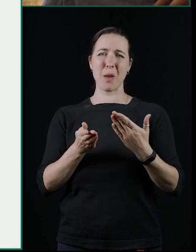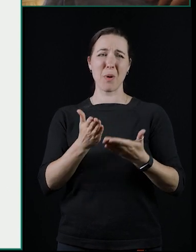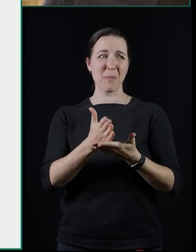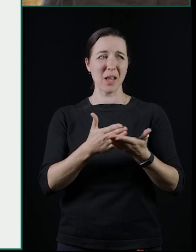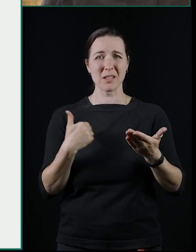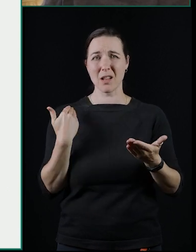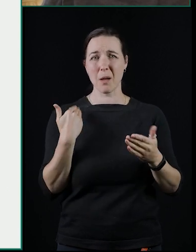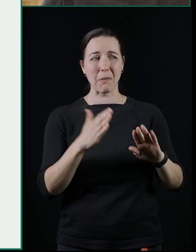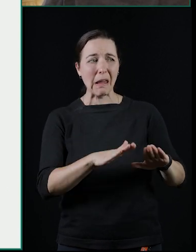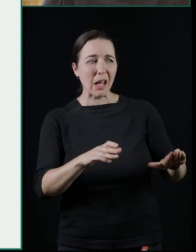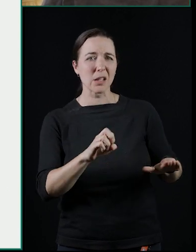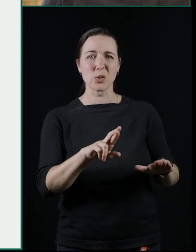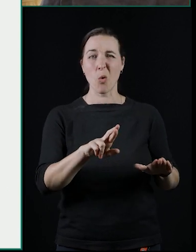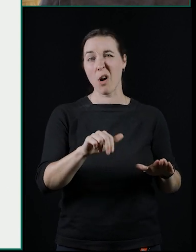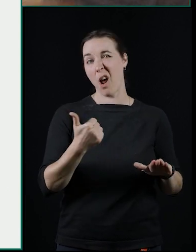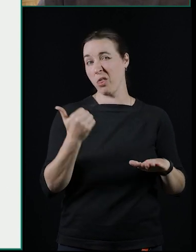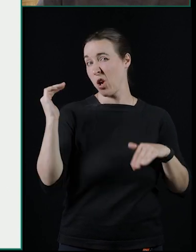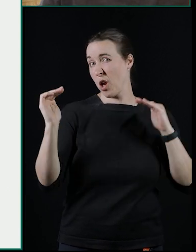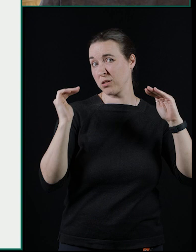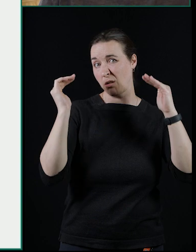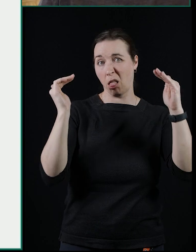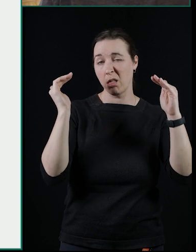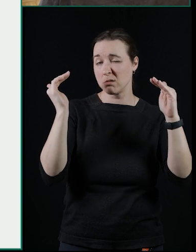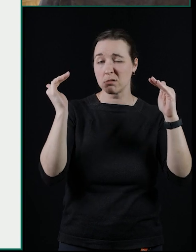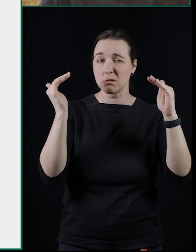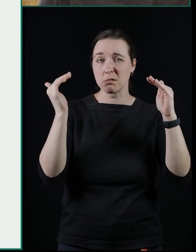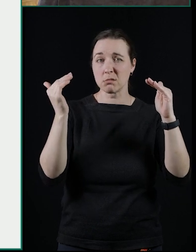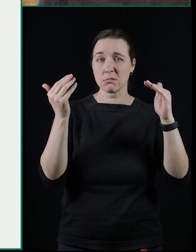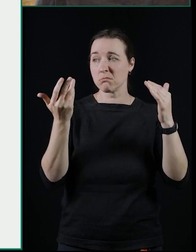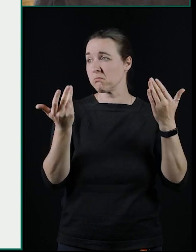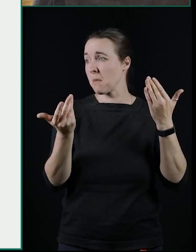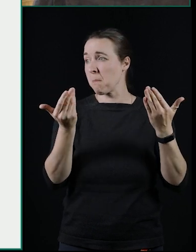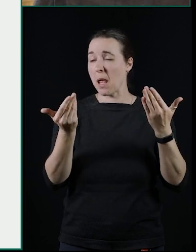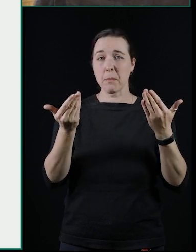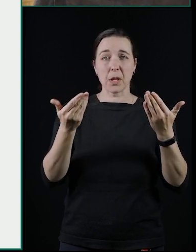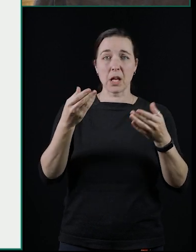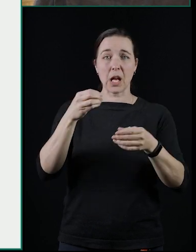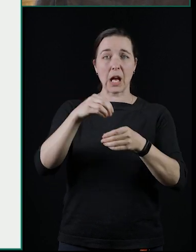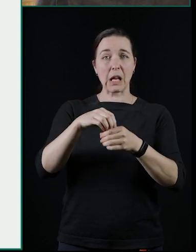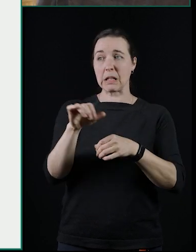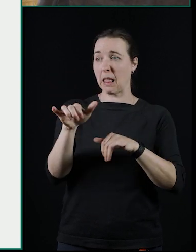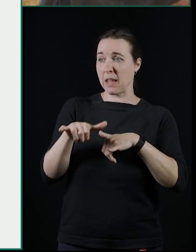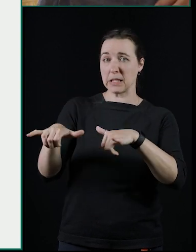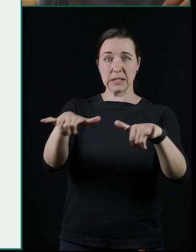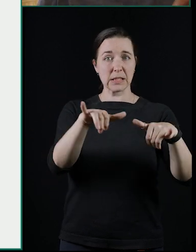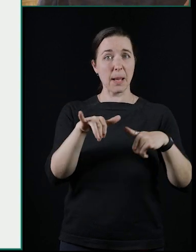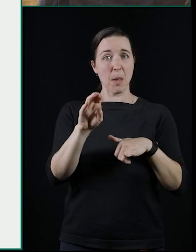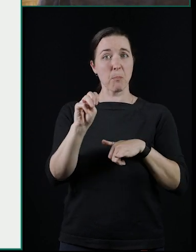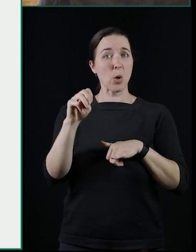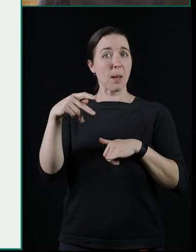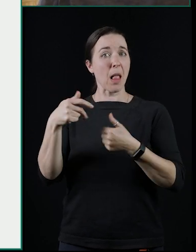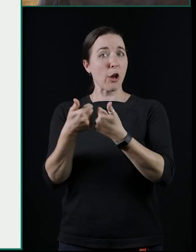but there's probably some kids or other adults in the same multiplayer game